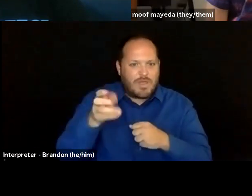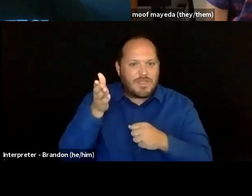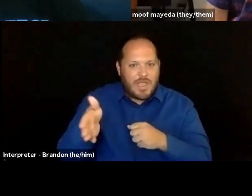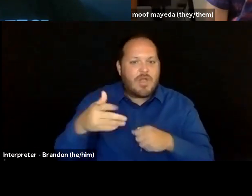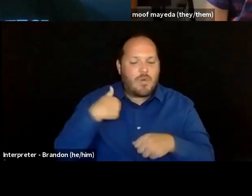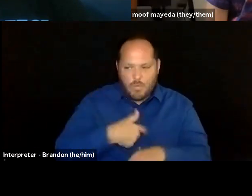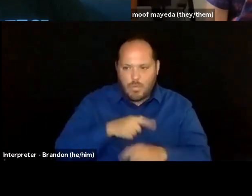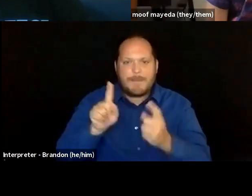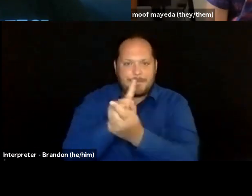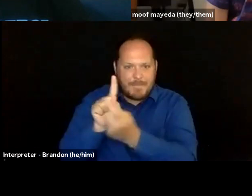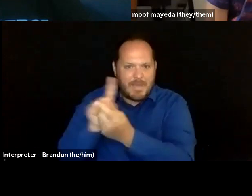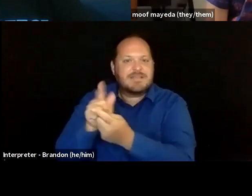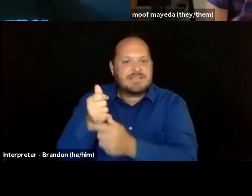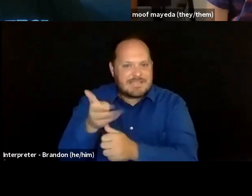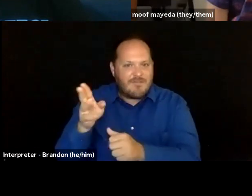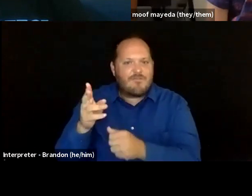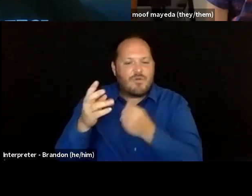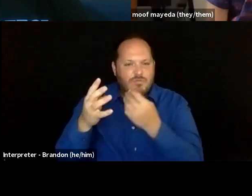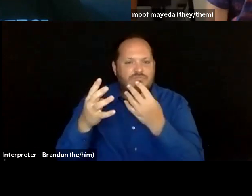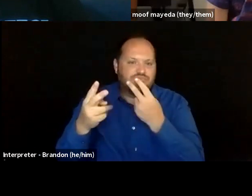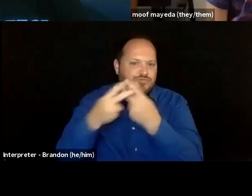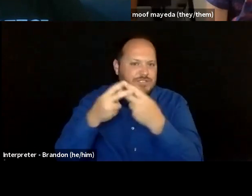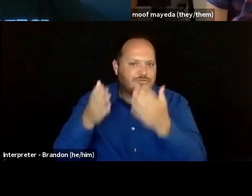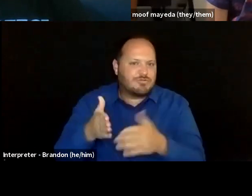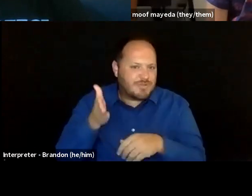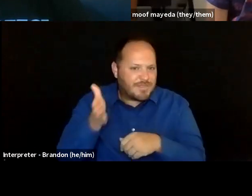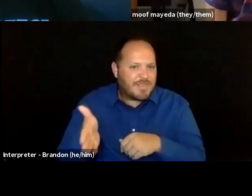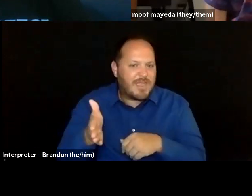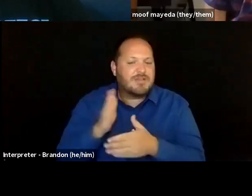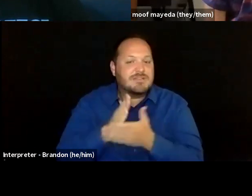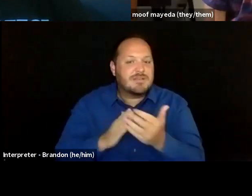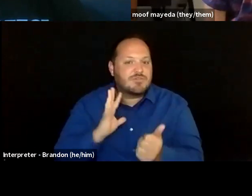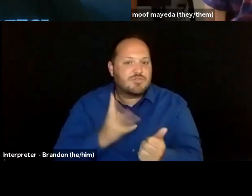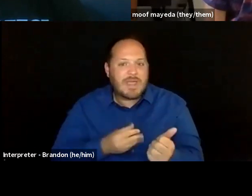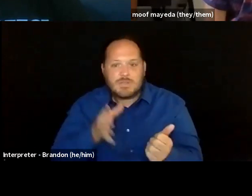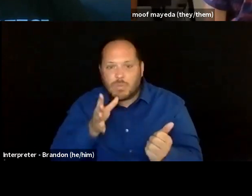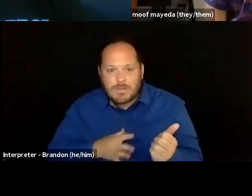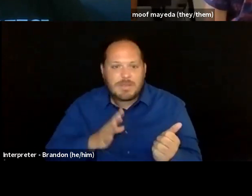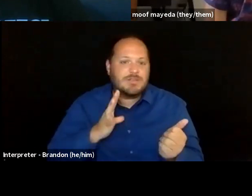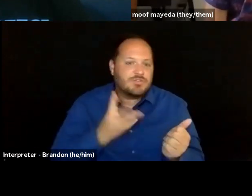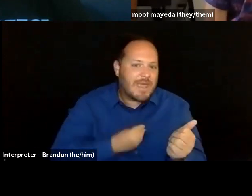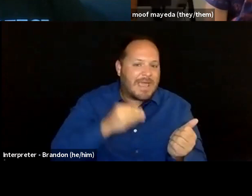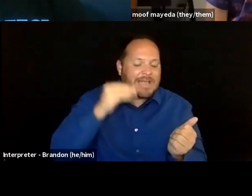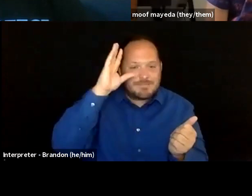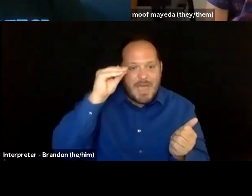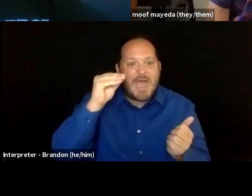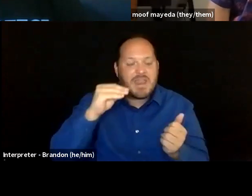we'll be able to change those things, and we'll be able to make sure that more trans women that want to be transferred to